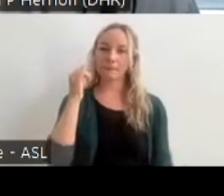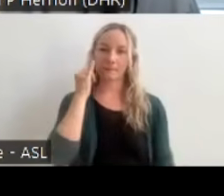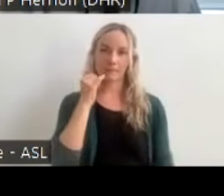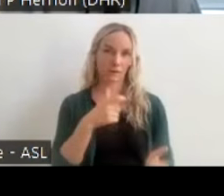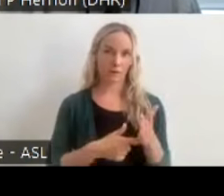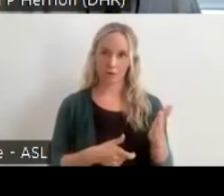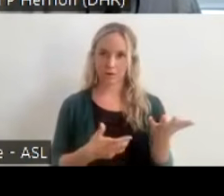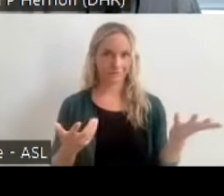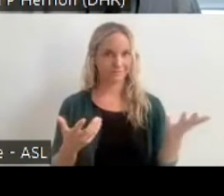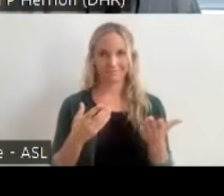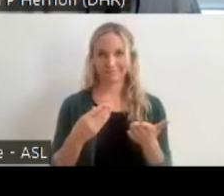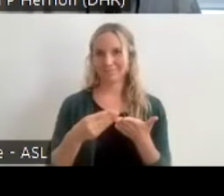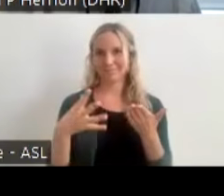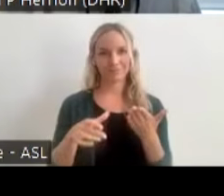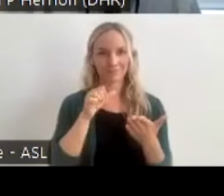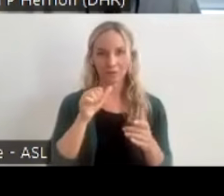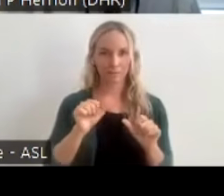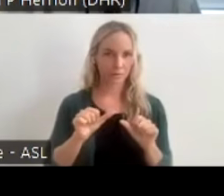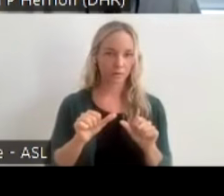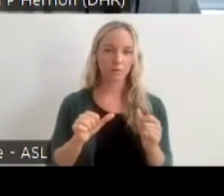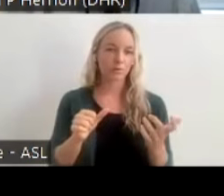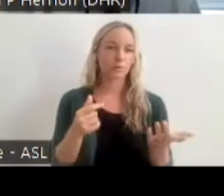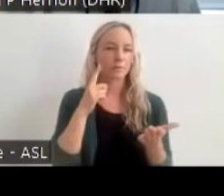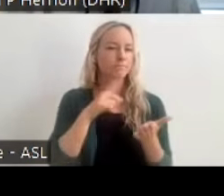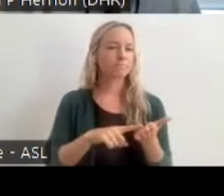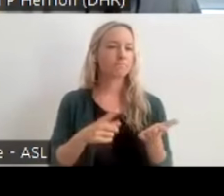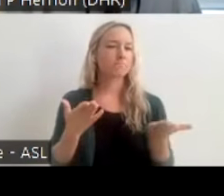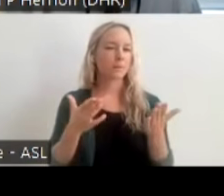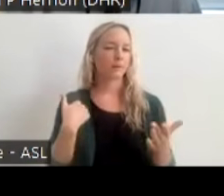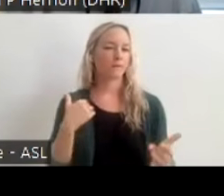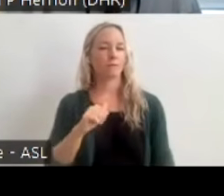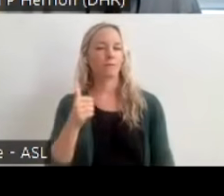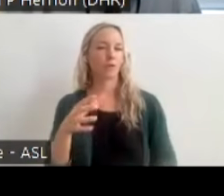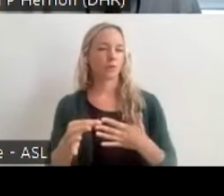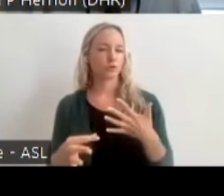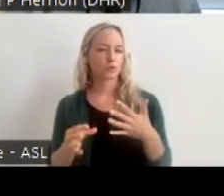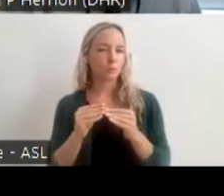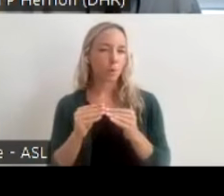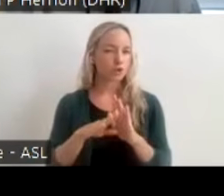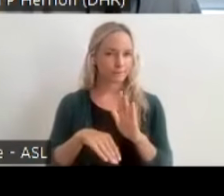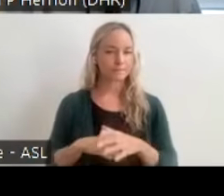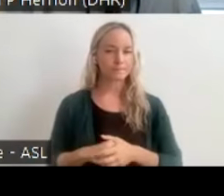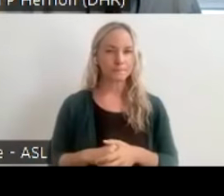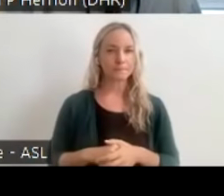examples, putting in a ramp, widening a doorway or check- out aisle, making curb cuts are all examples of